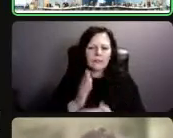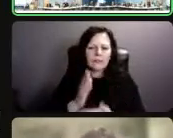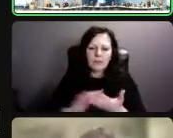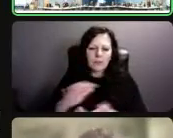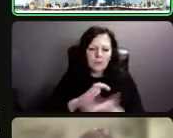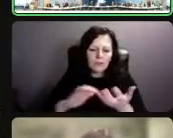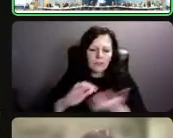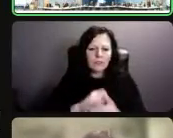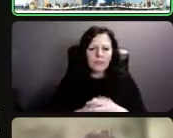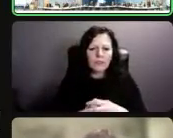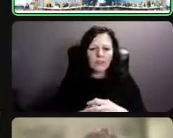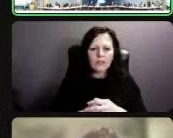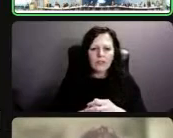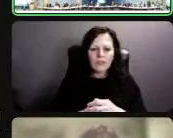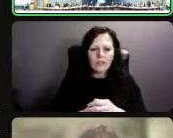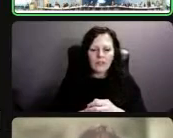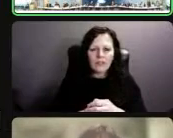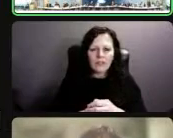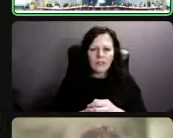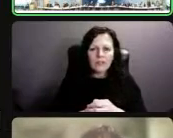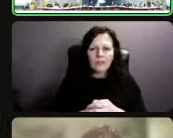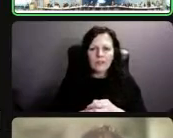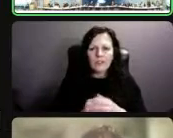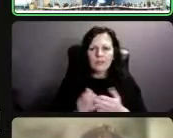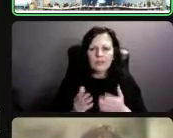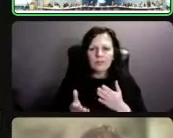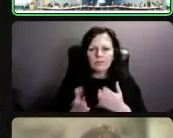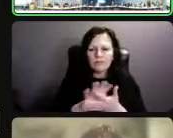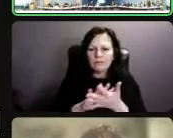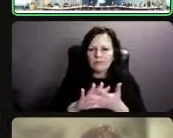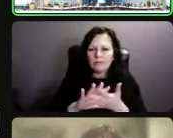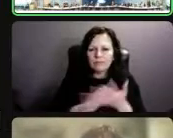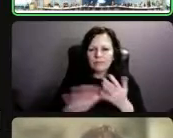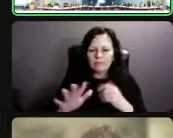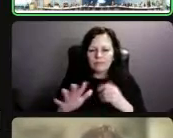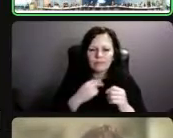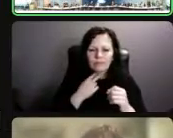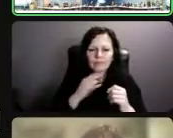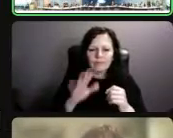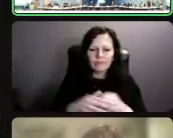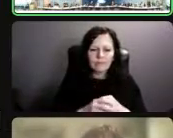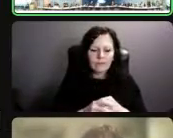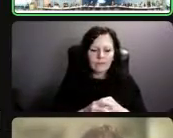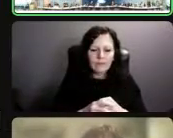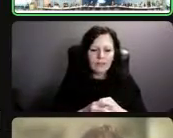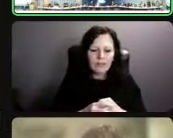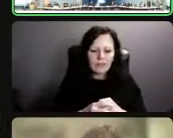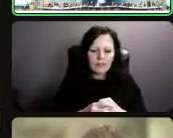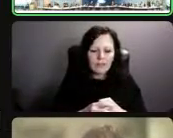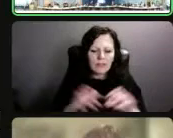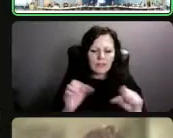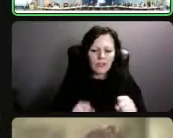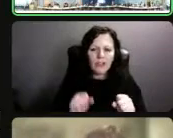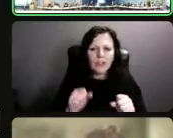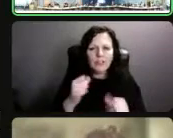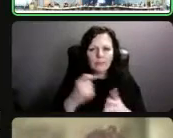WITHOUT LOSING FIREFIGHTERS OR